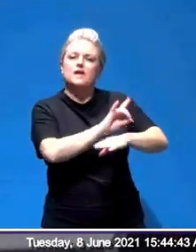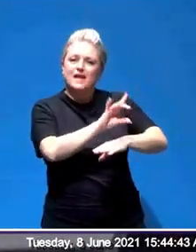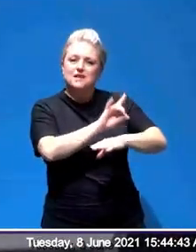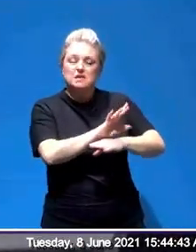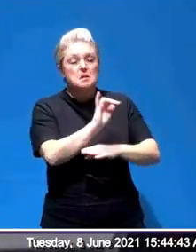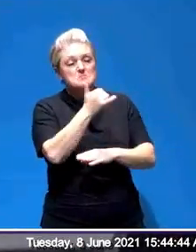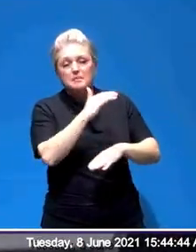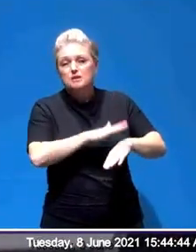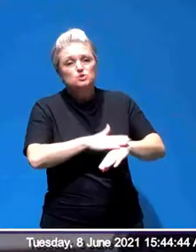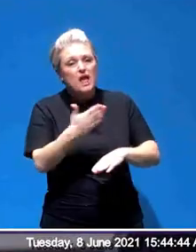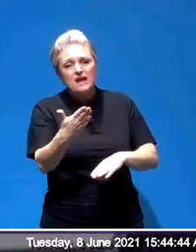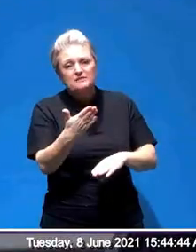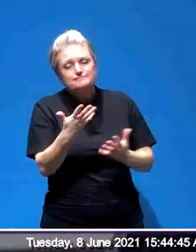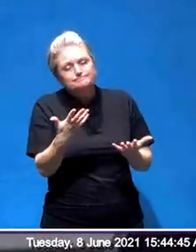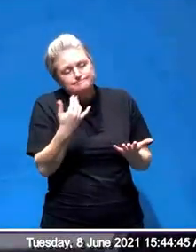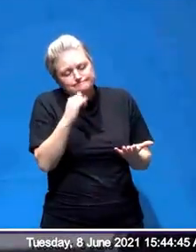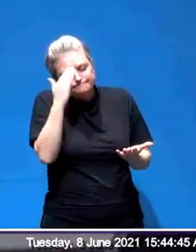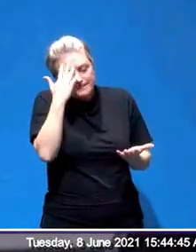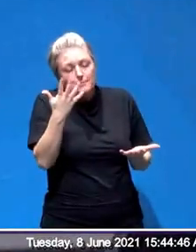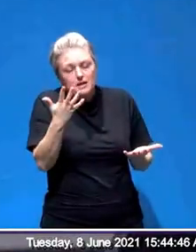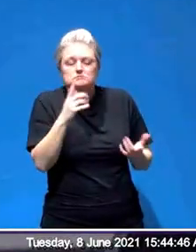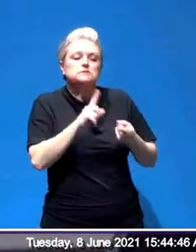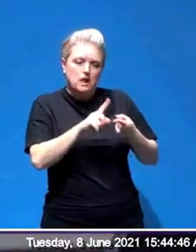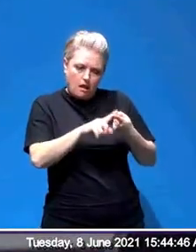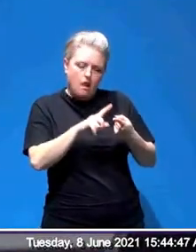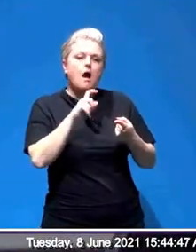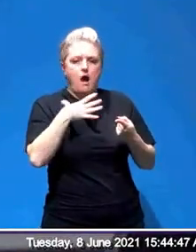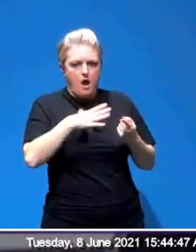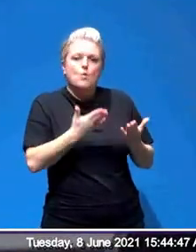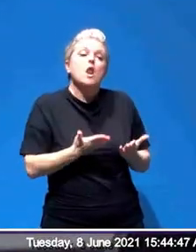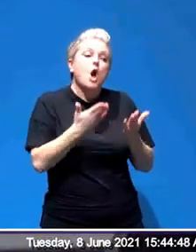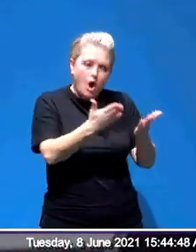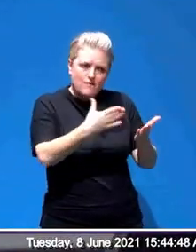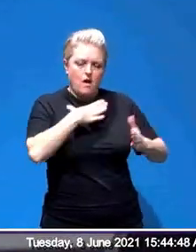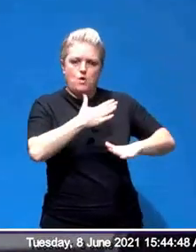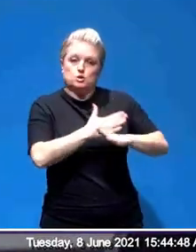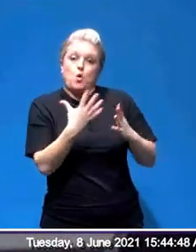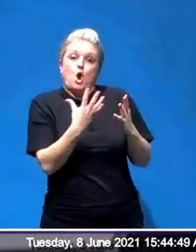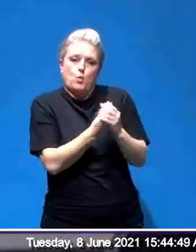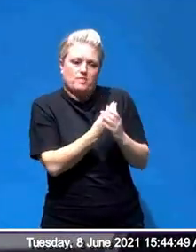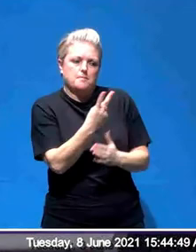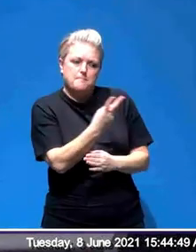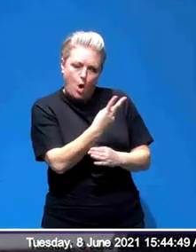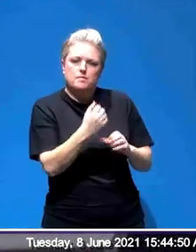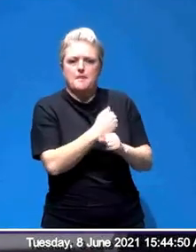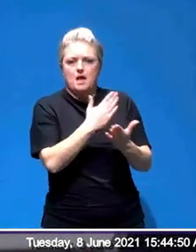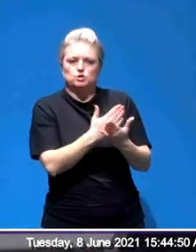But I absolutely want to work with Mitchell's family, to ensure that they get the support that they need and deserve.